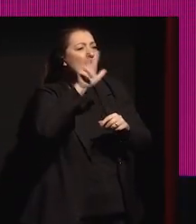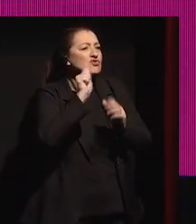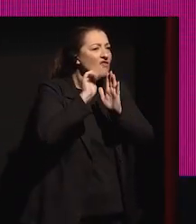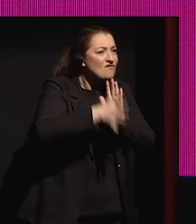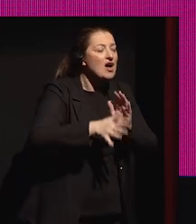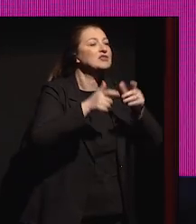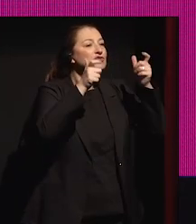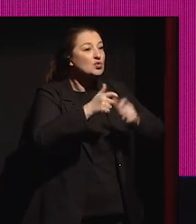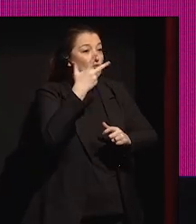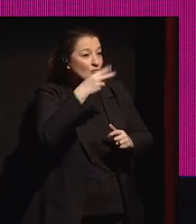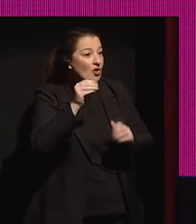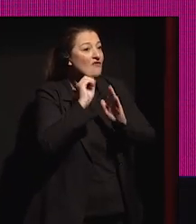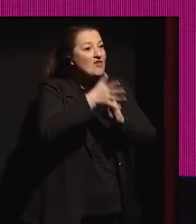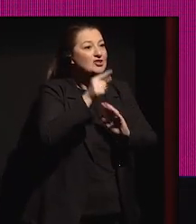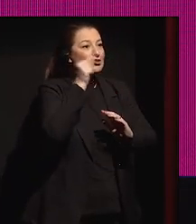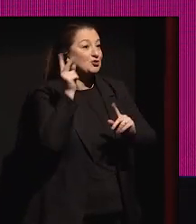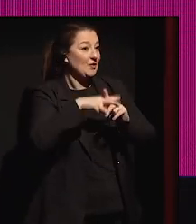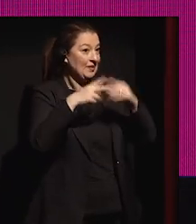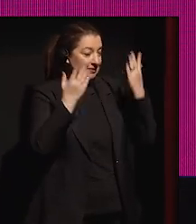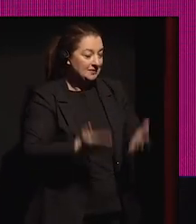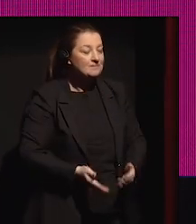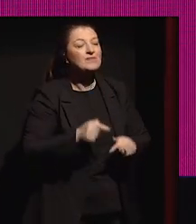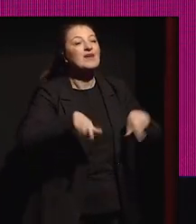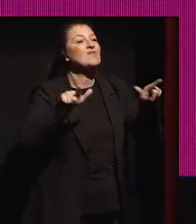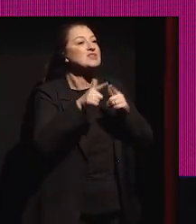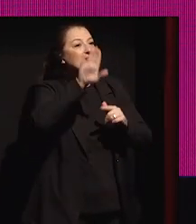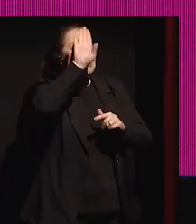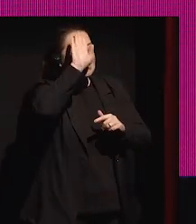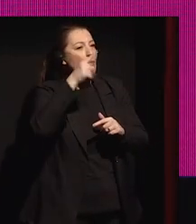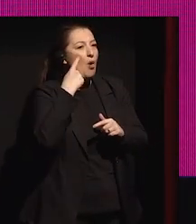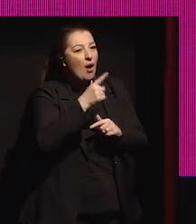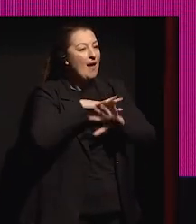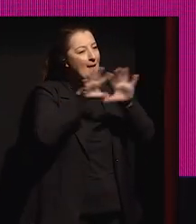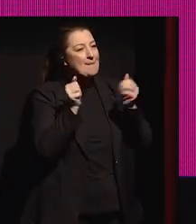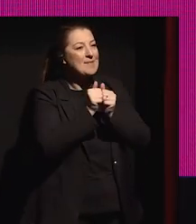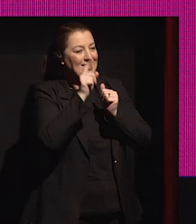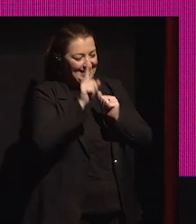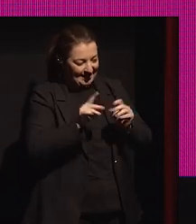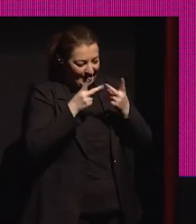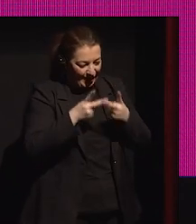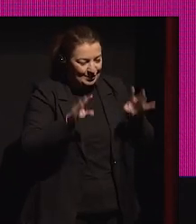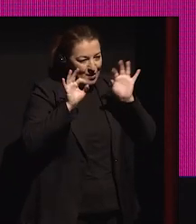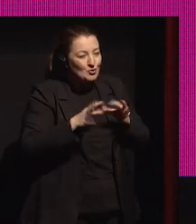in more than thirty cities on six continents. I am happy here, at the opening of the Istanbul stop of the festival.